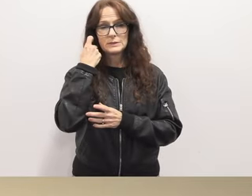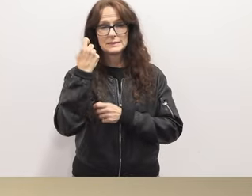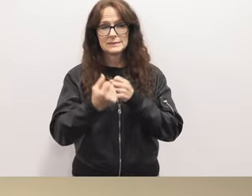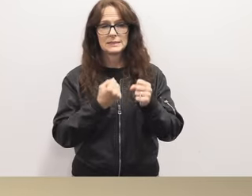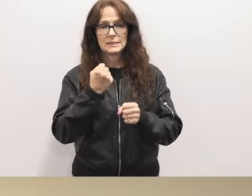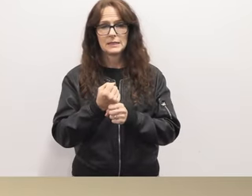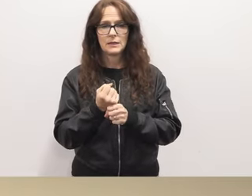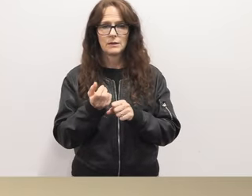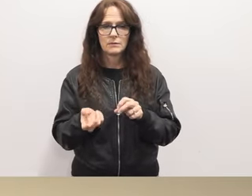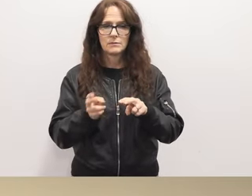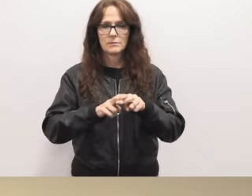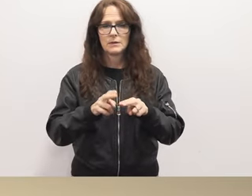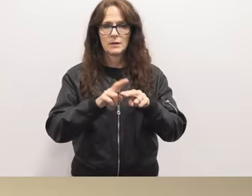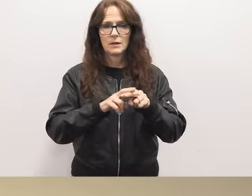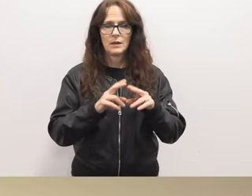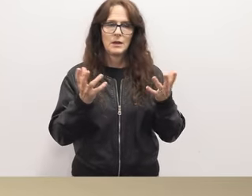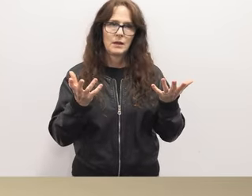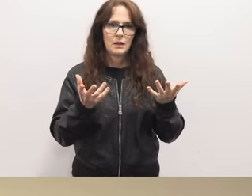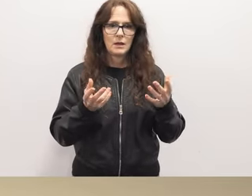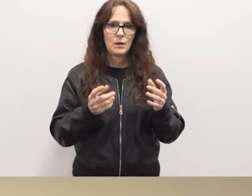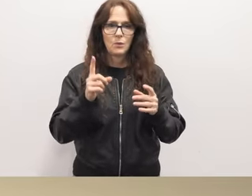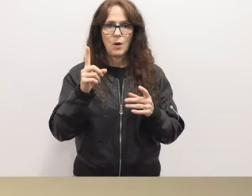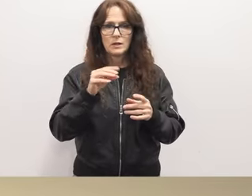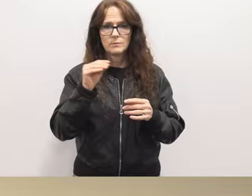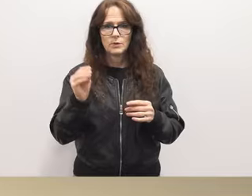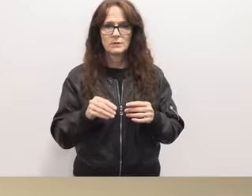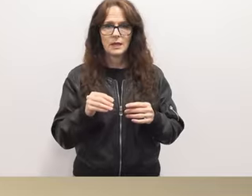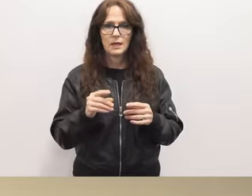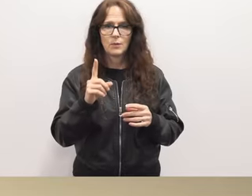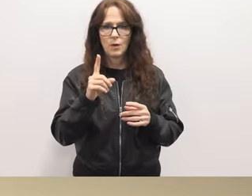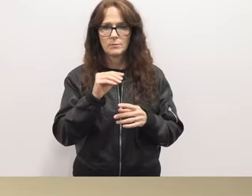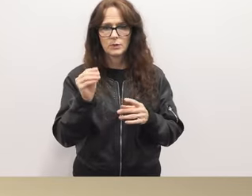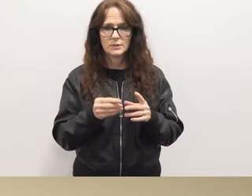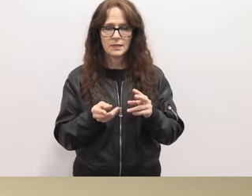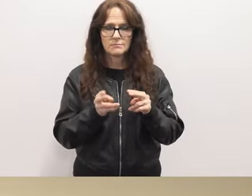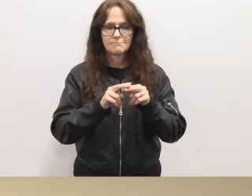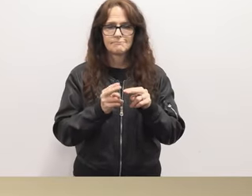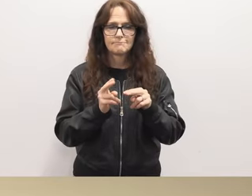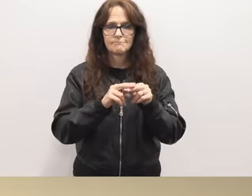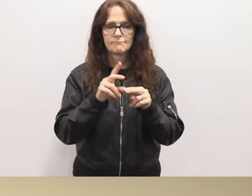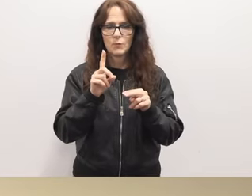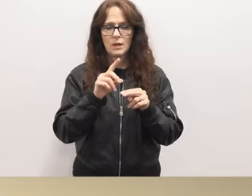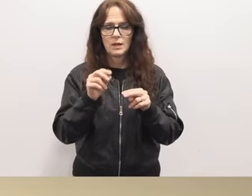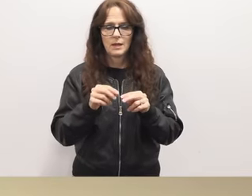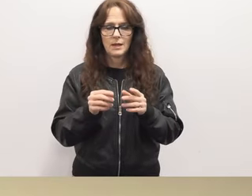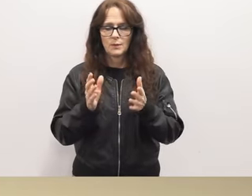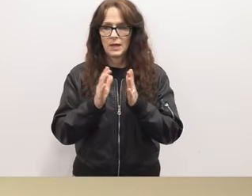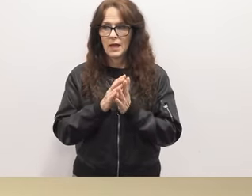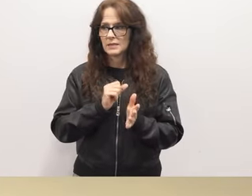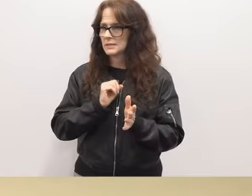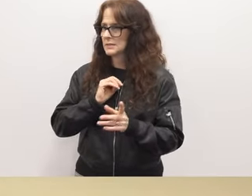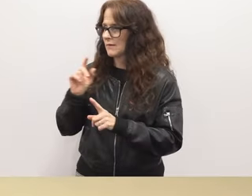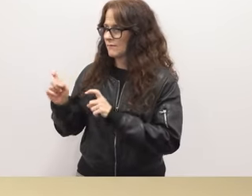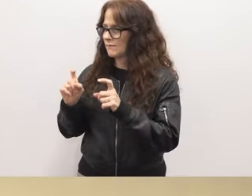So say in a given subject, we've grown by one percentage point per year. And when we asked our staff about it, how much did it cost us?